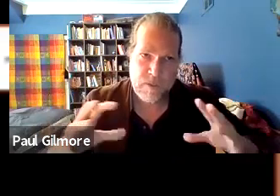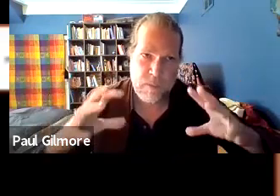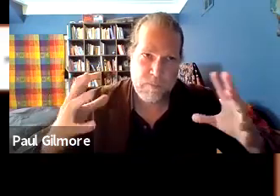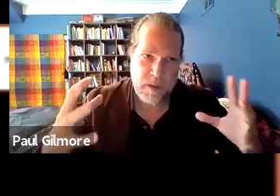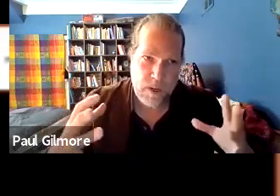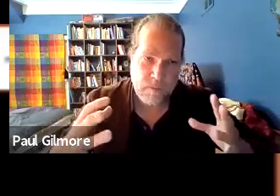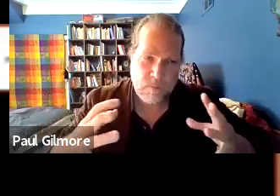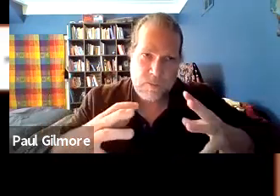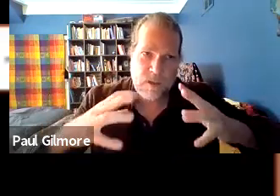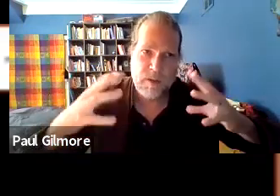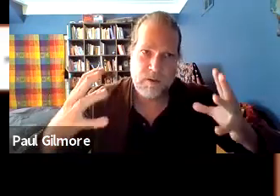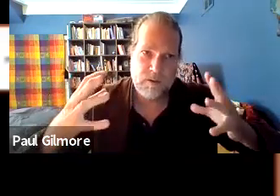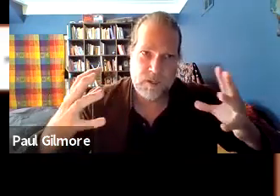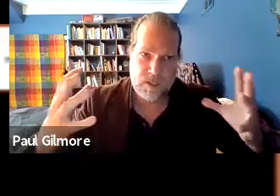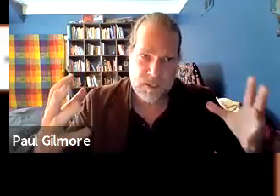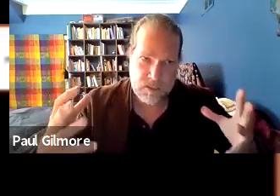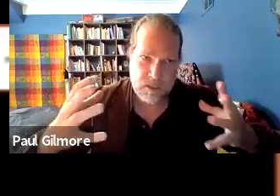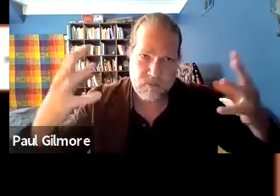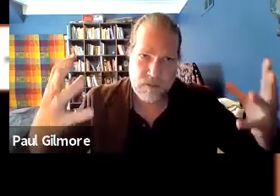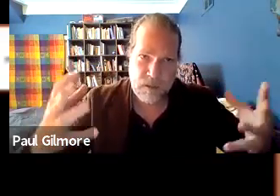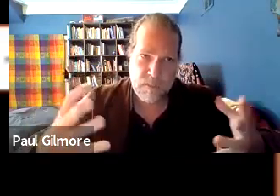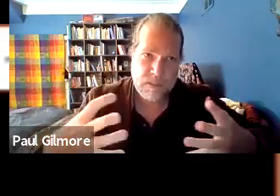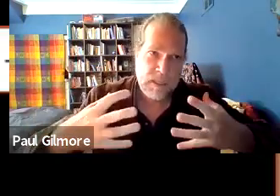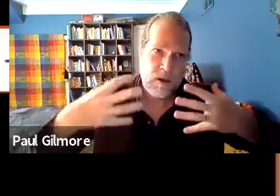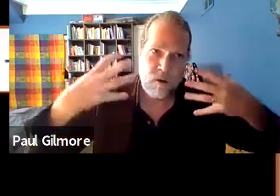what they meant by white was something bigger than just skin tone, right? They meant a